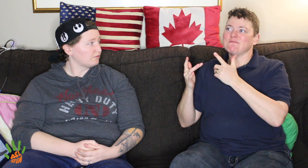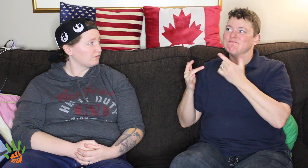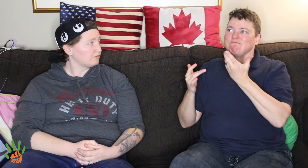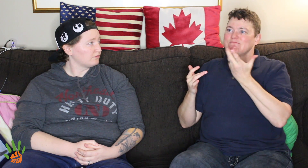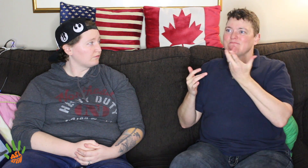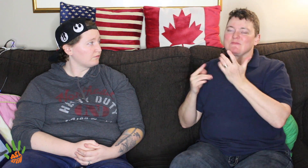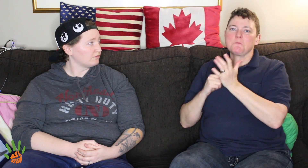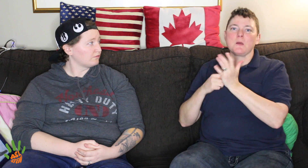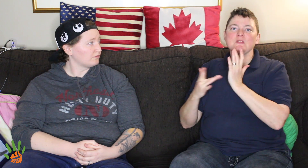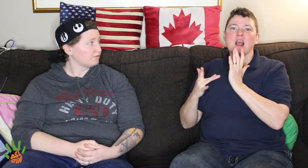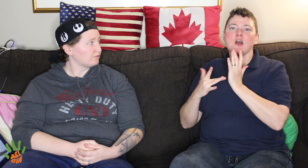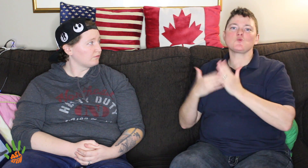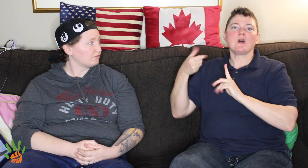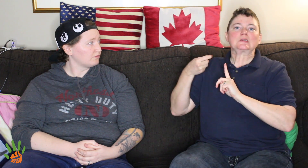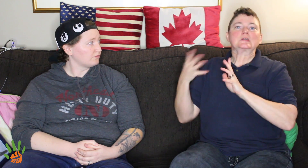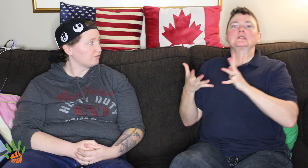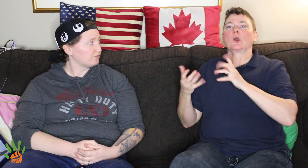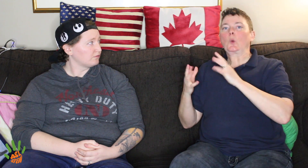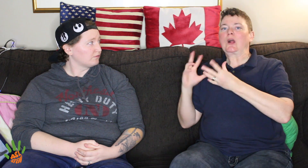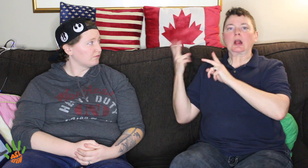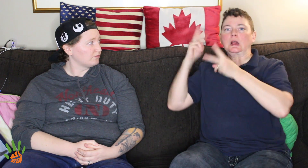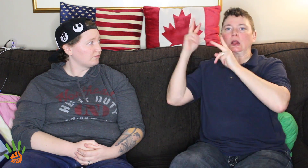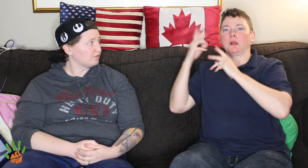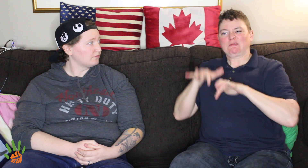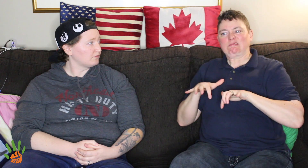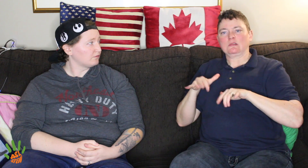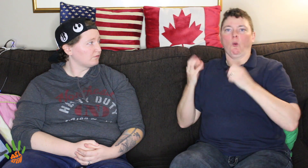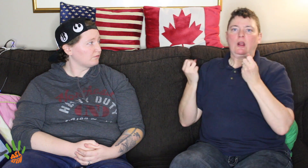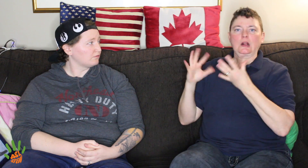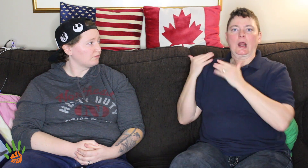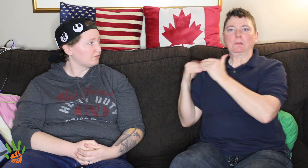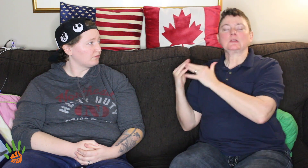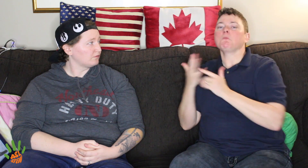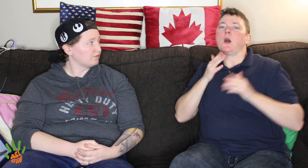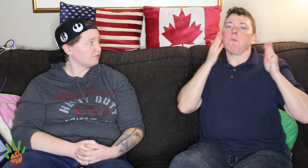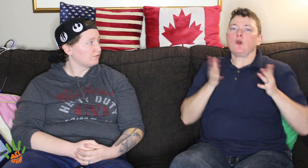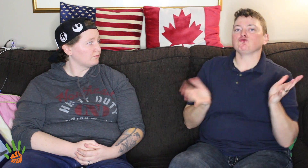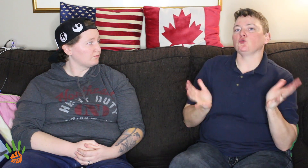Just having online sometimes with technology, it causes some misunderstandings or there's limitations.